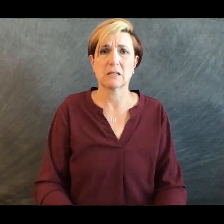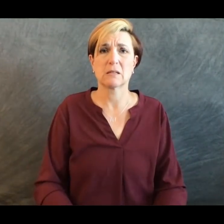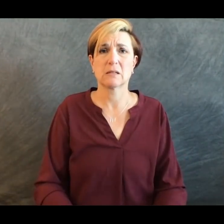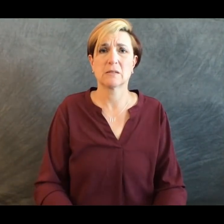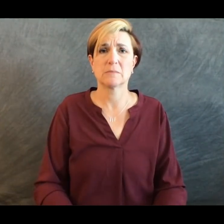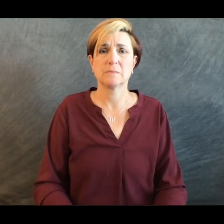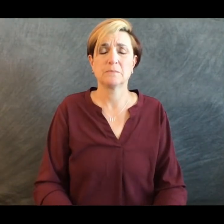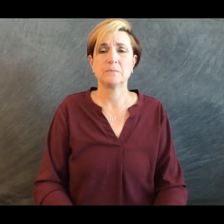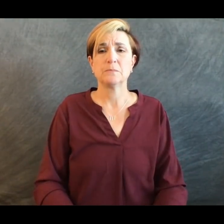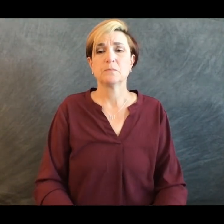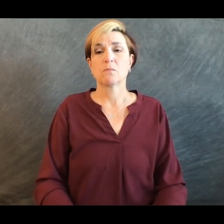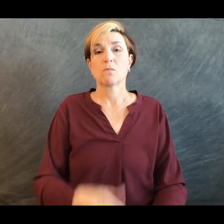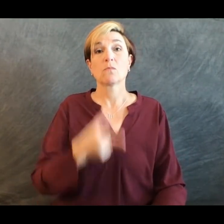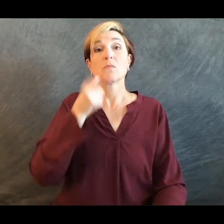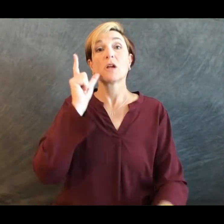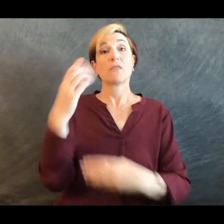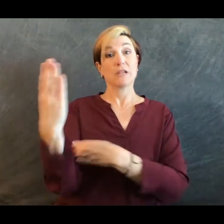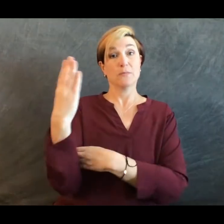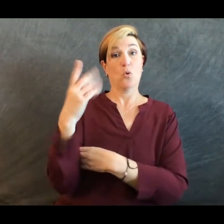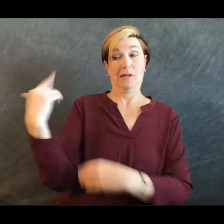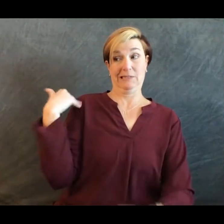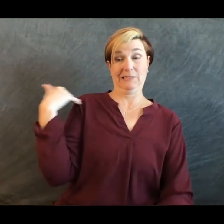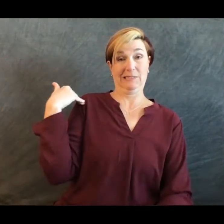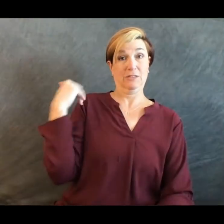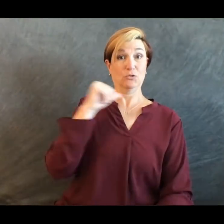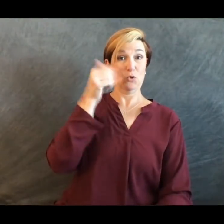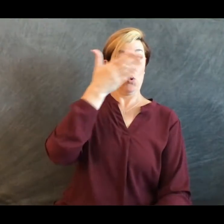please mention all of those people working in to the grocery stores and